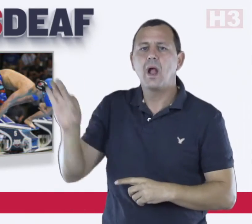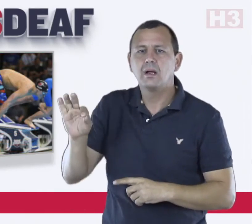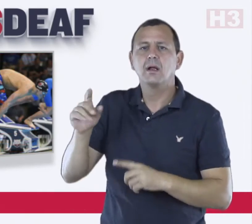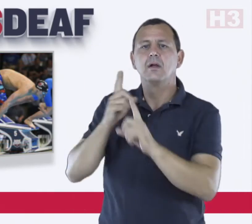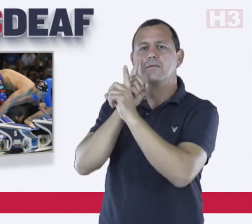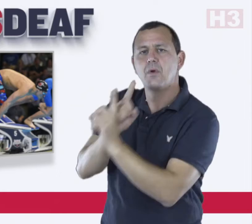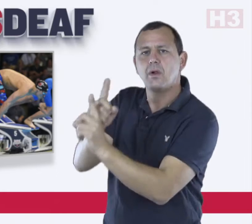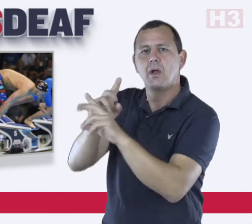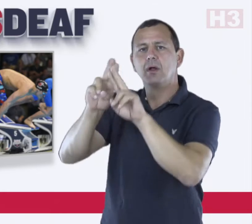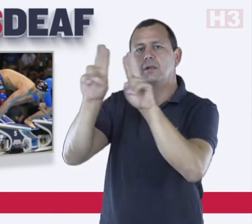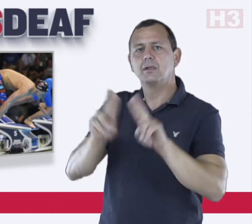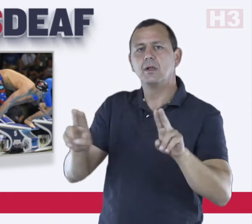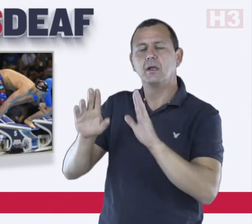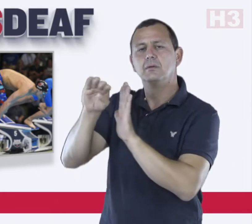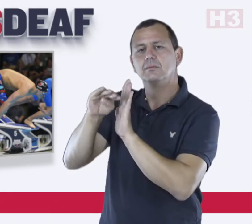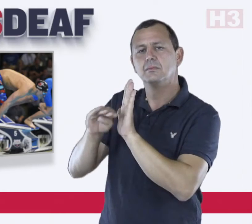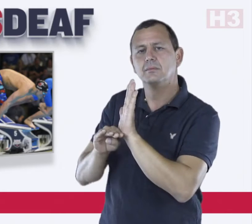of international rules.